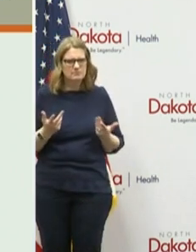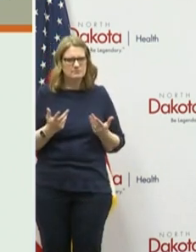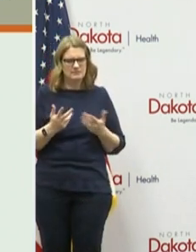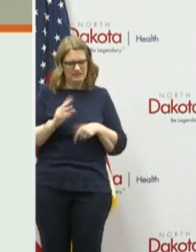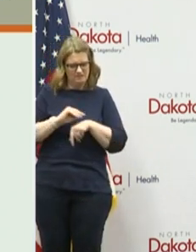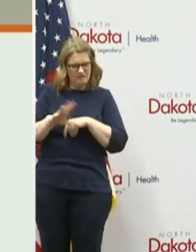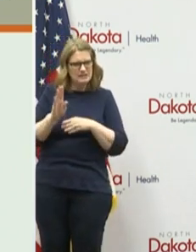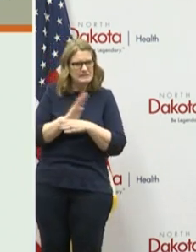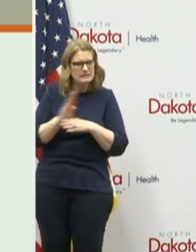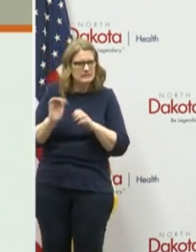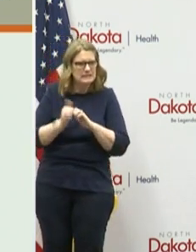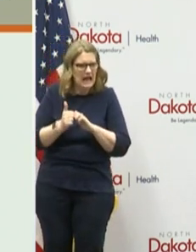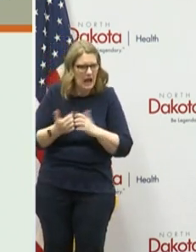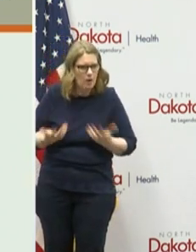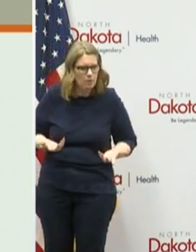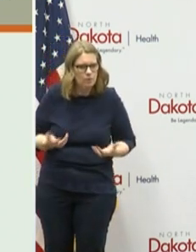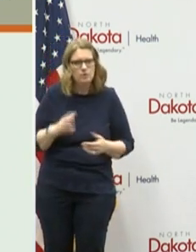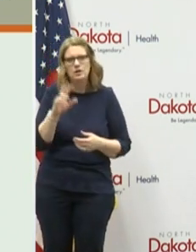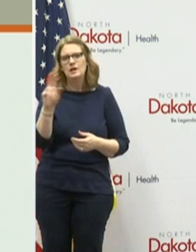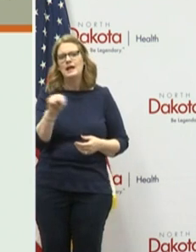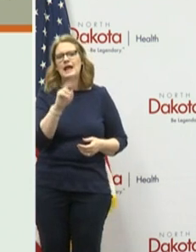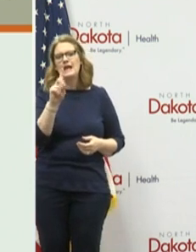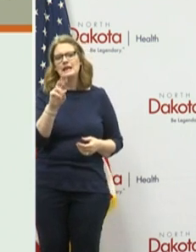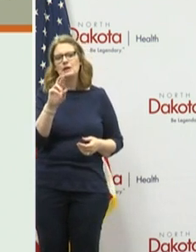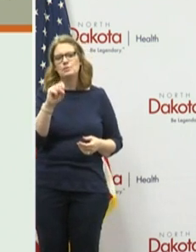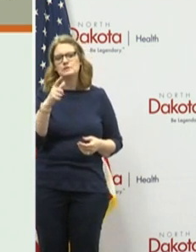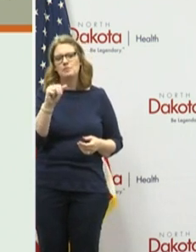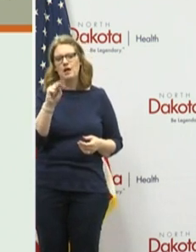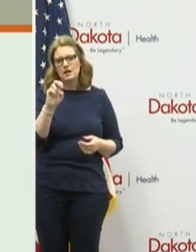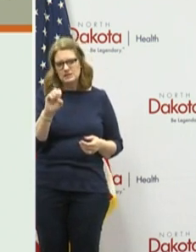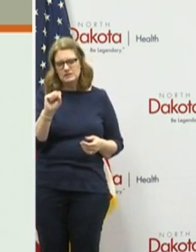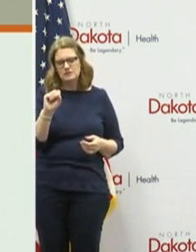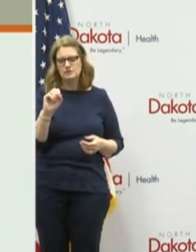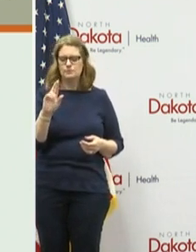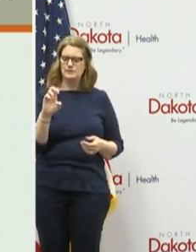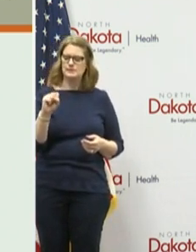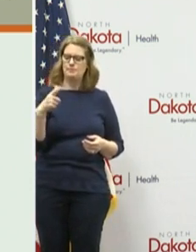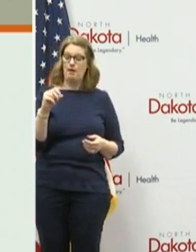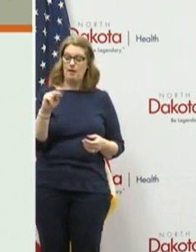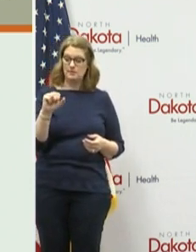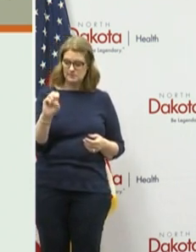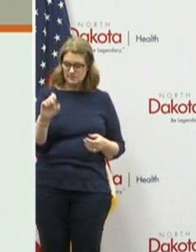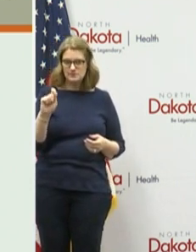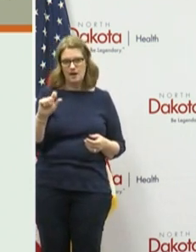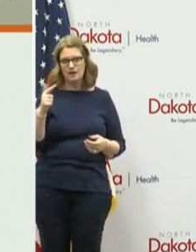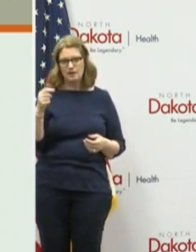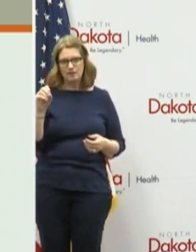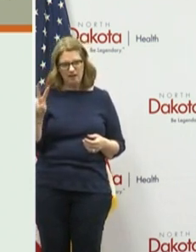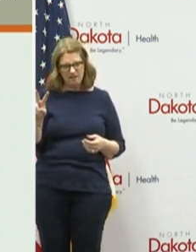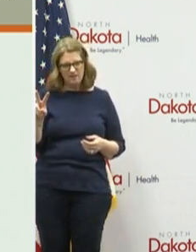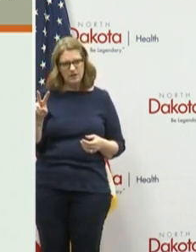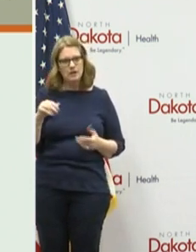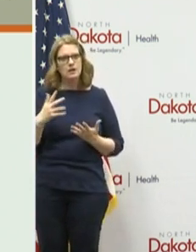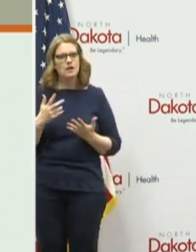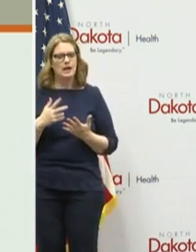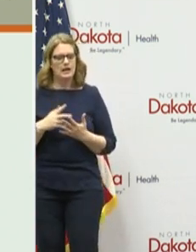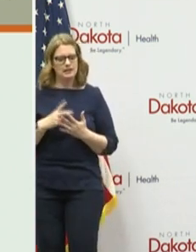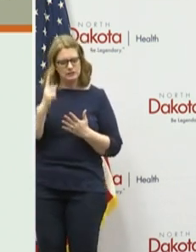WHEN PEOPLE ASK ABOUT THE TIMING OF THIS, WHAT DOES THIS MEAN FOR